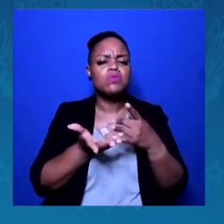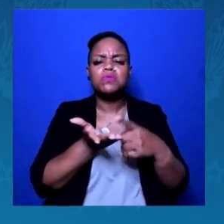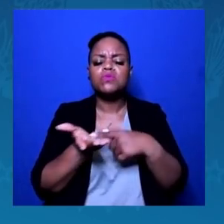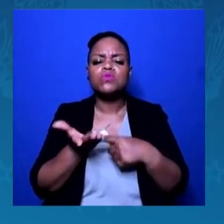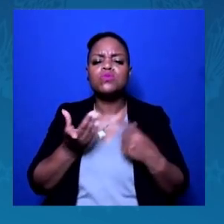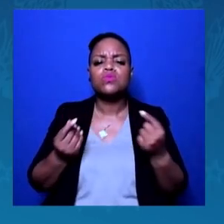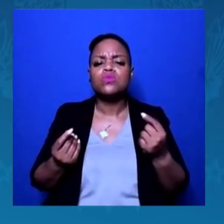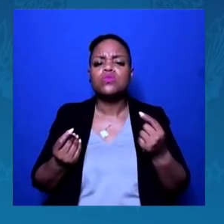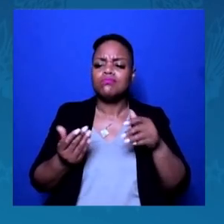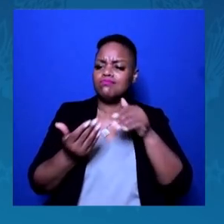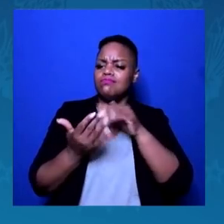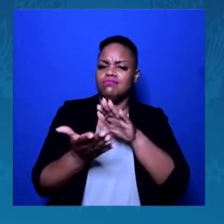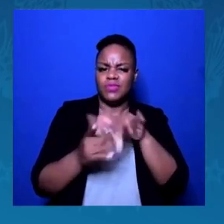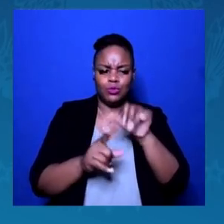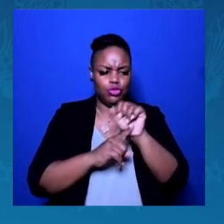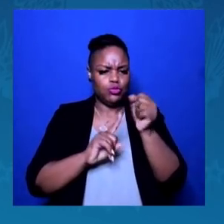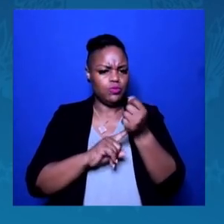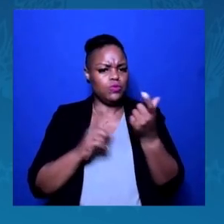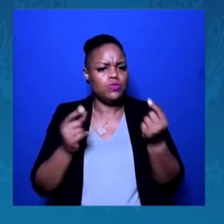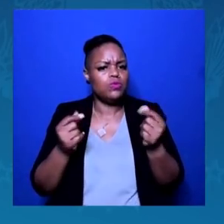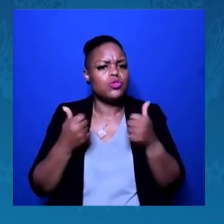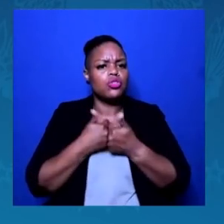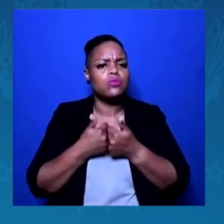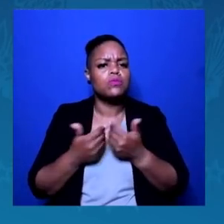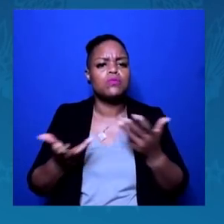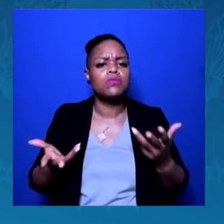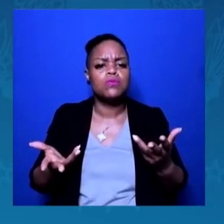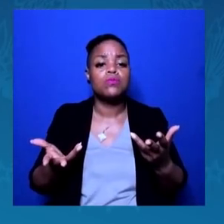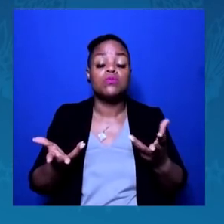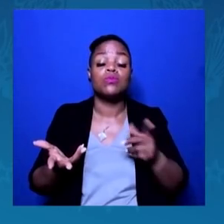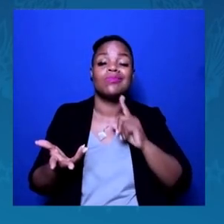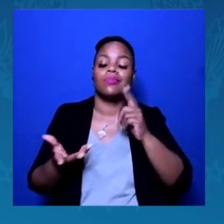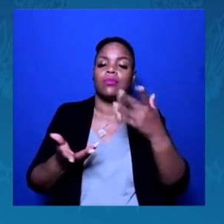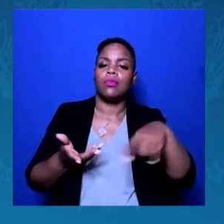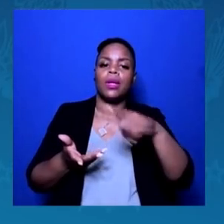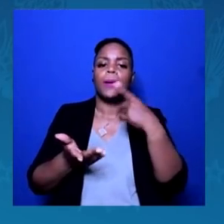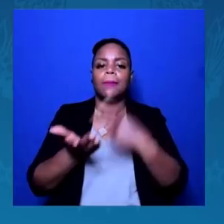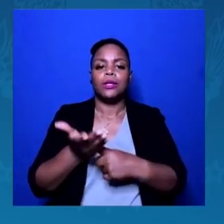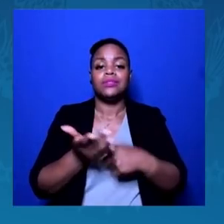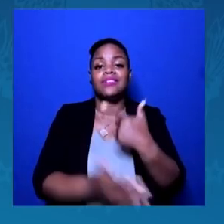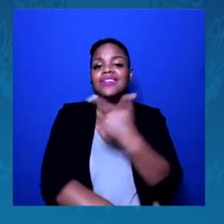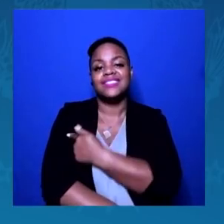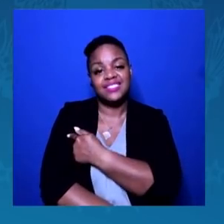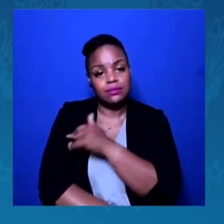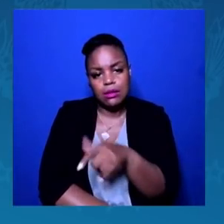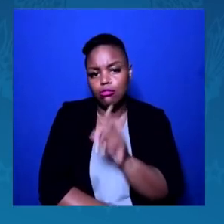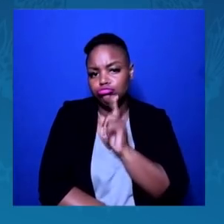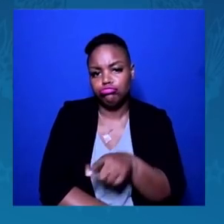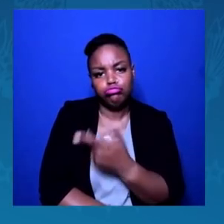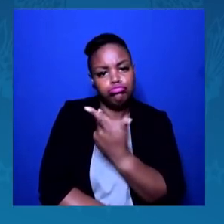the issue of vaccines and what we can do, Vietnam, help the United States at around PPY. We are helping Vietnam with vaccines,